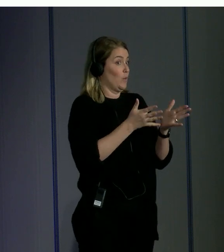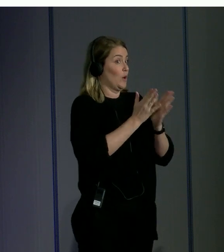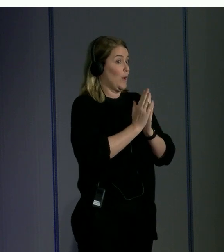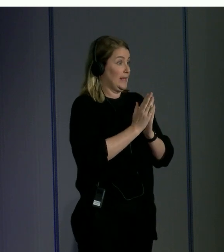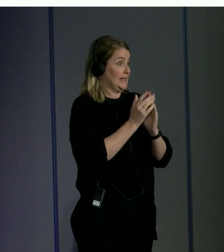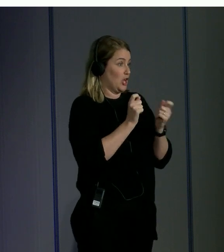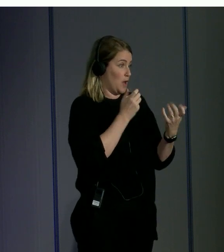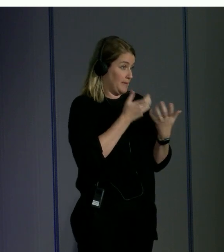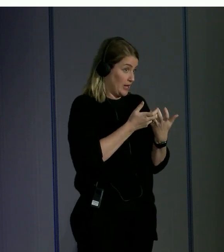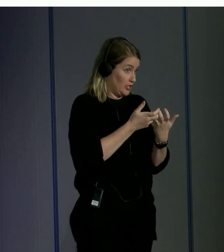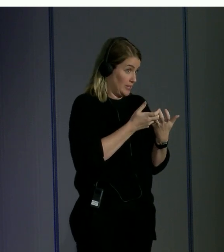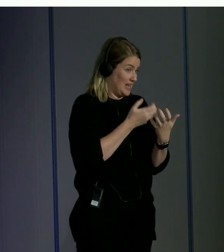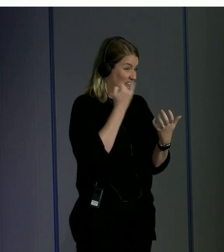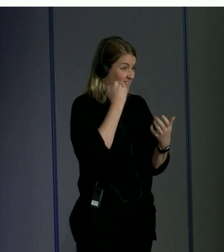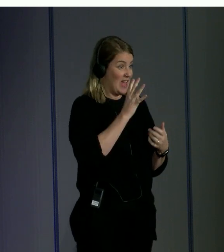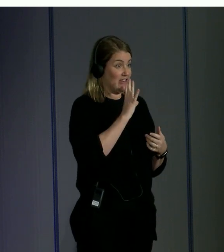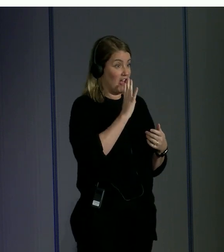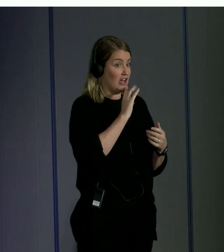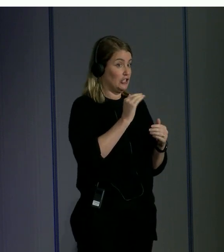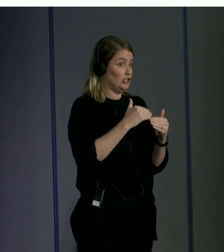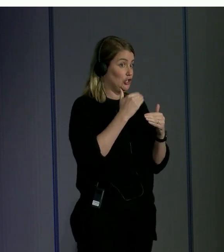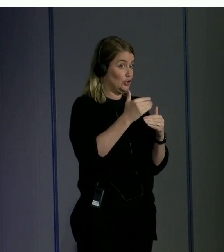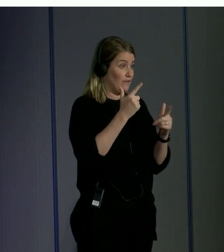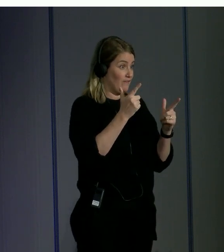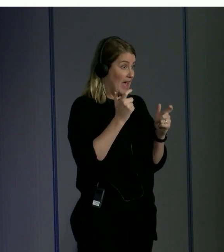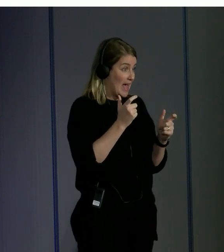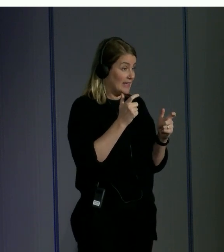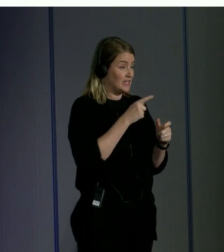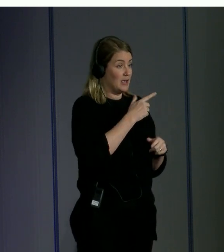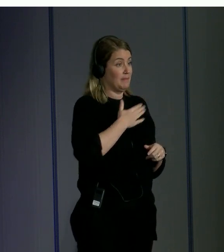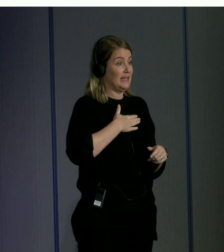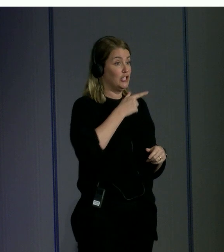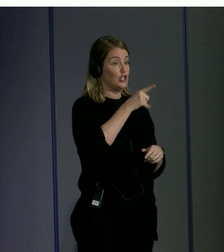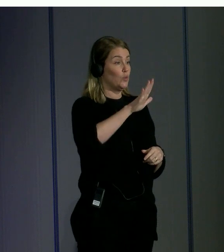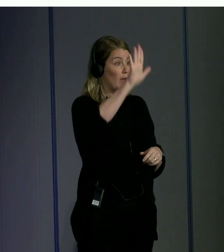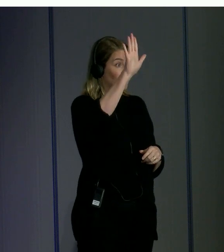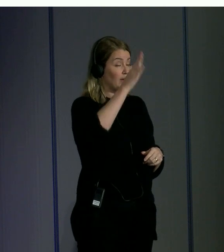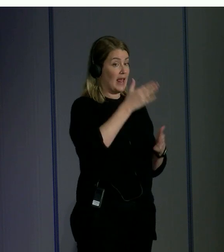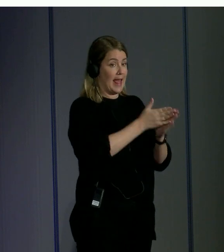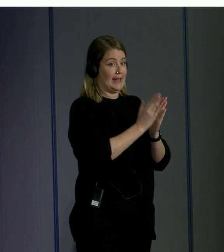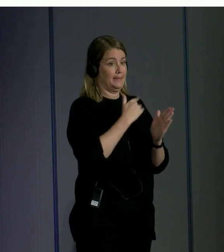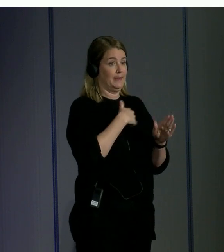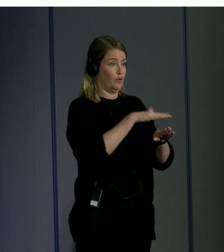If I start talking too fast, raise your hand, and ask me to slow down.